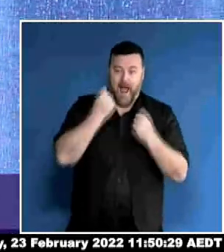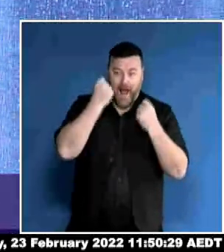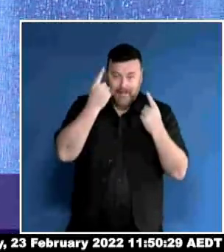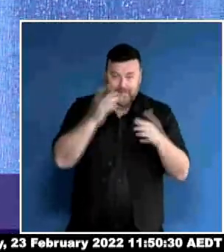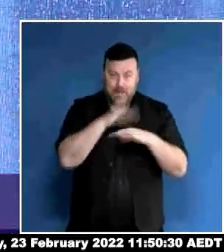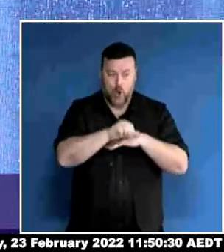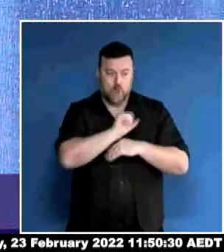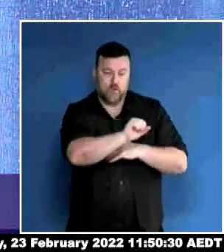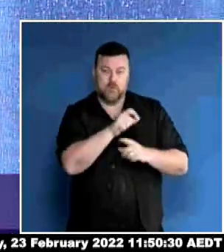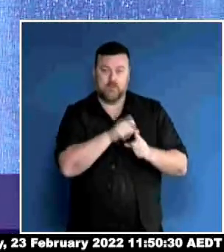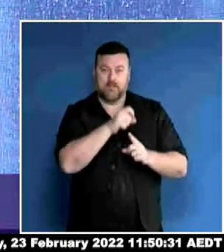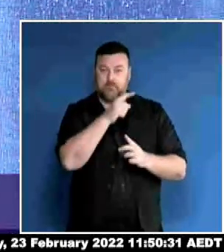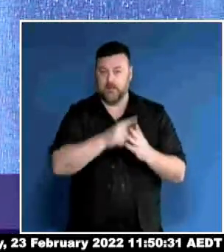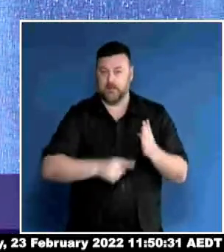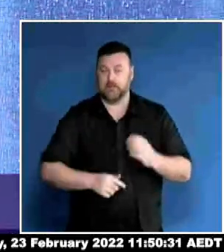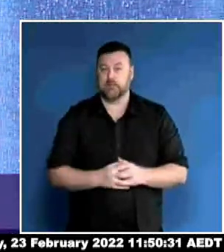workers don't always know enough about disability.